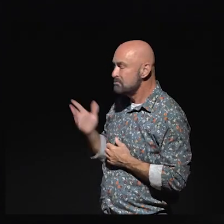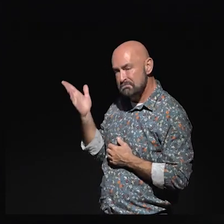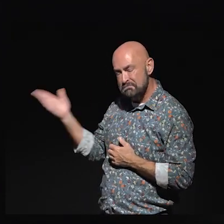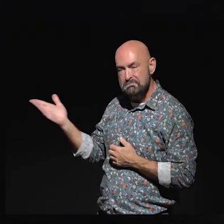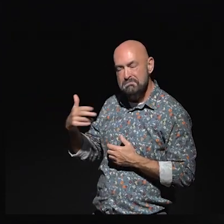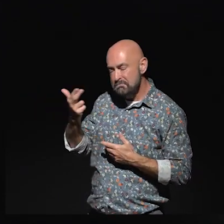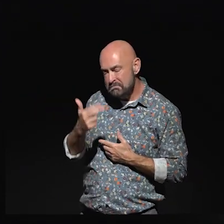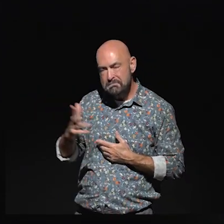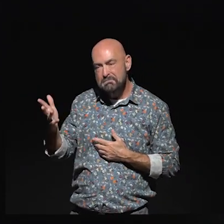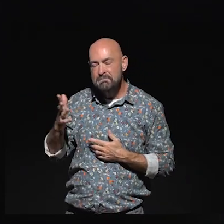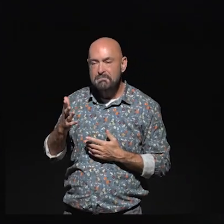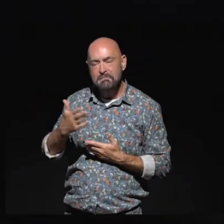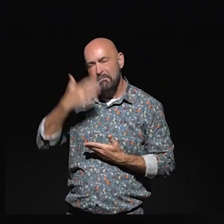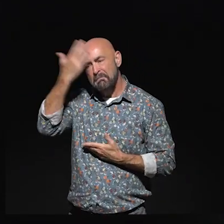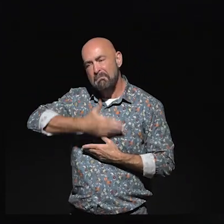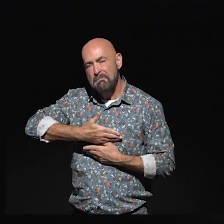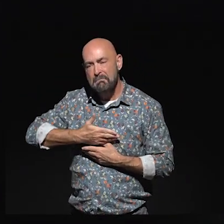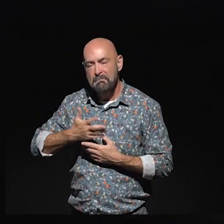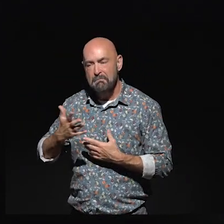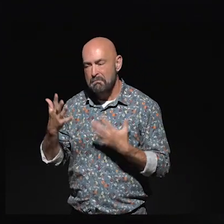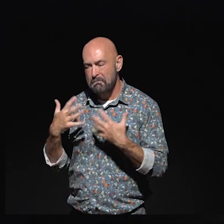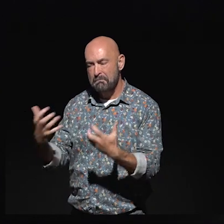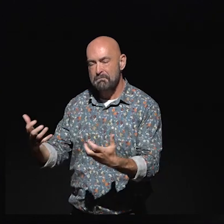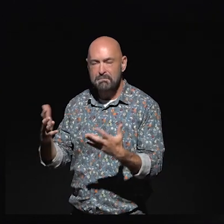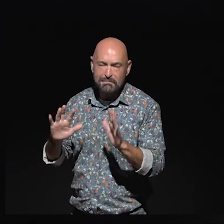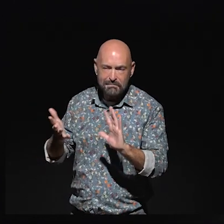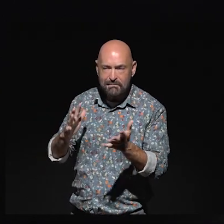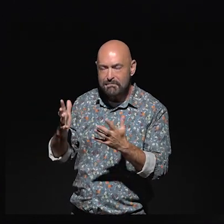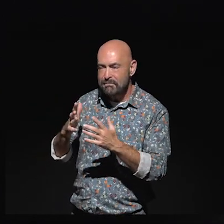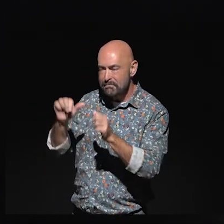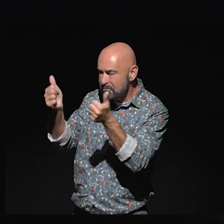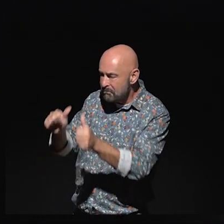slightly blank public figure in the Parisian firmament,